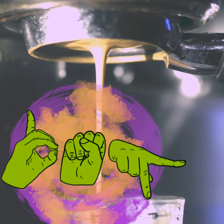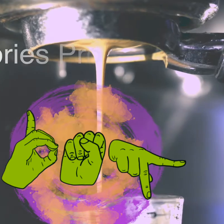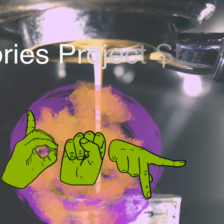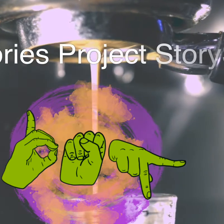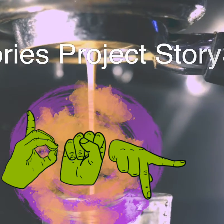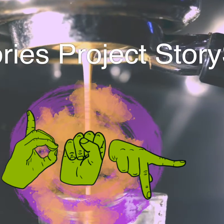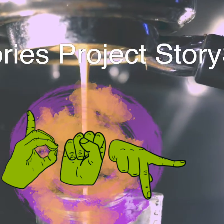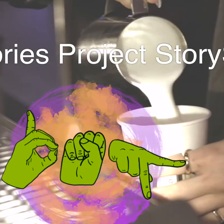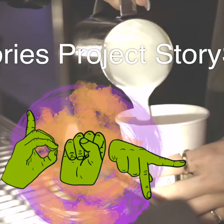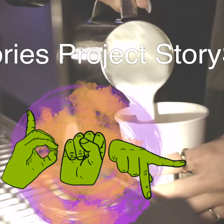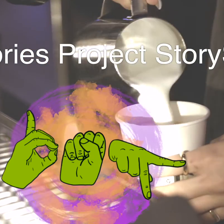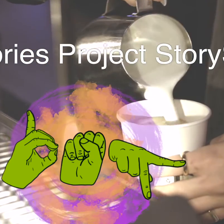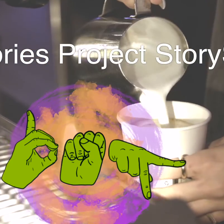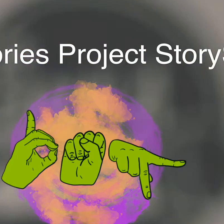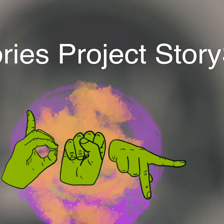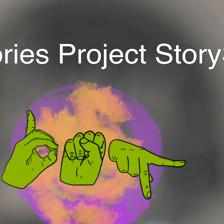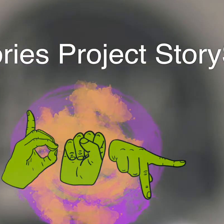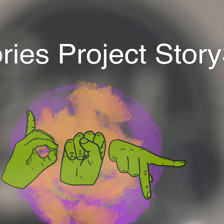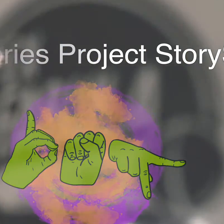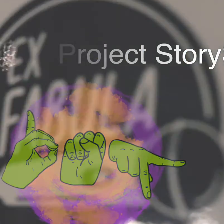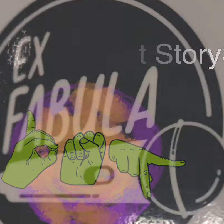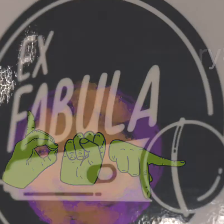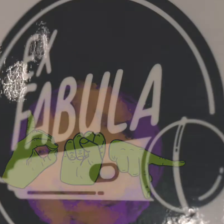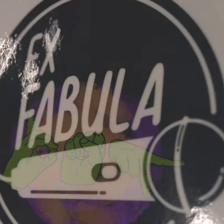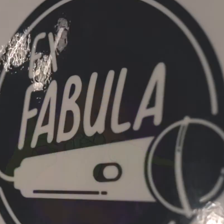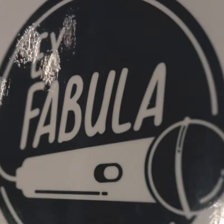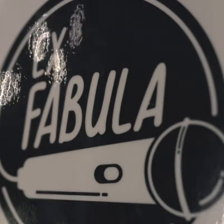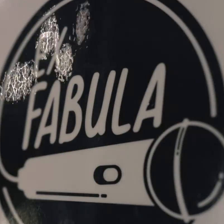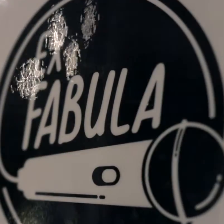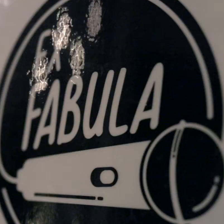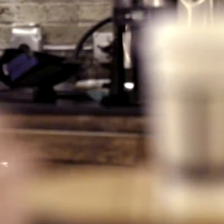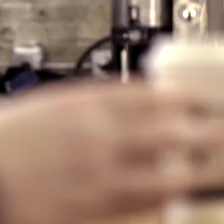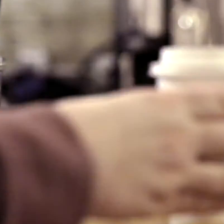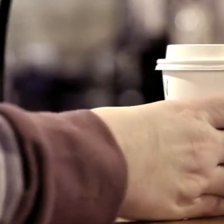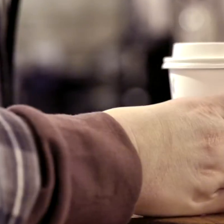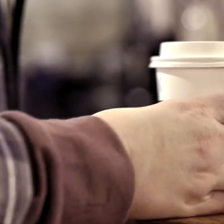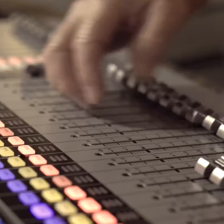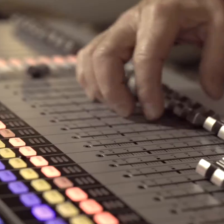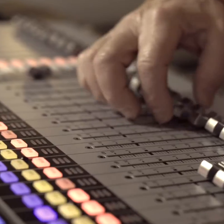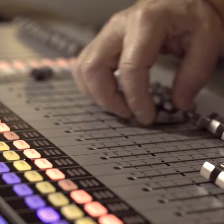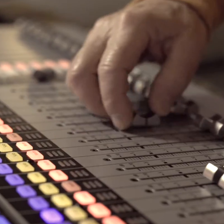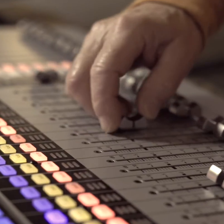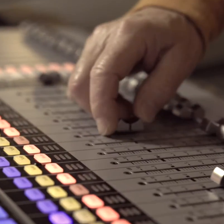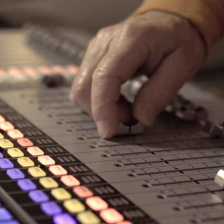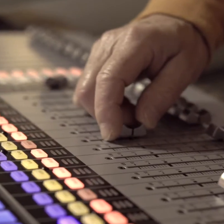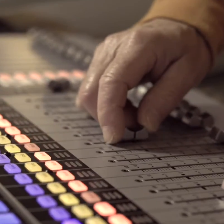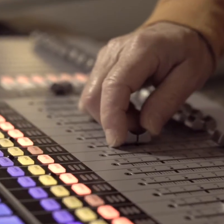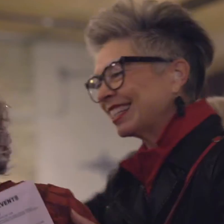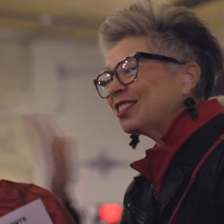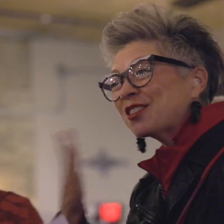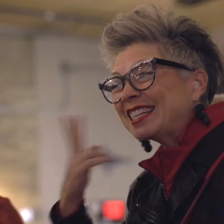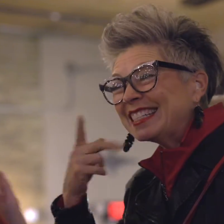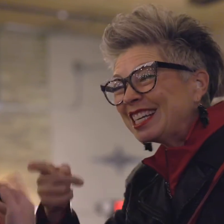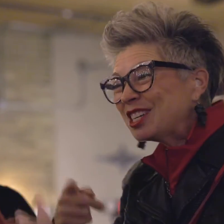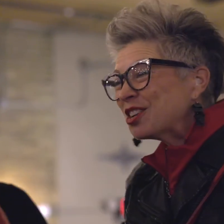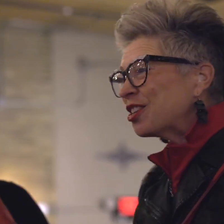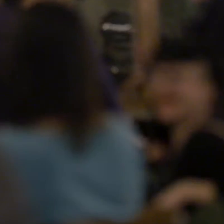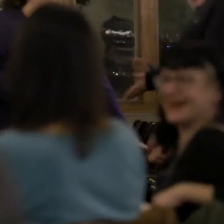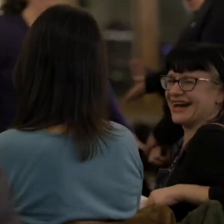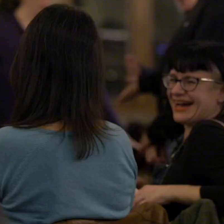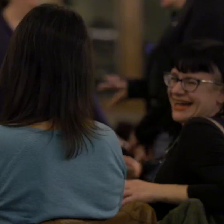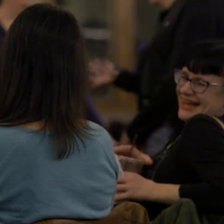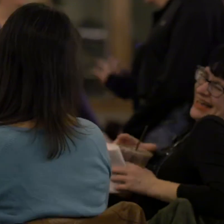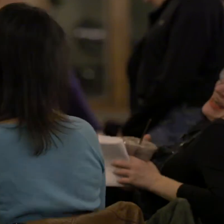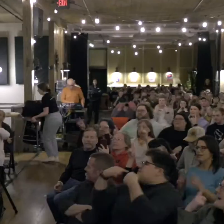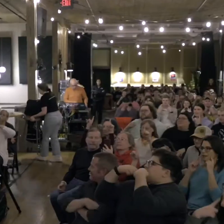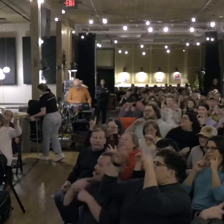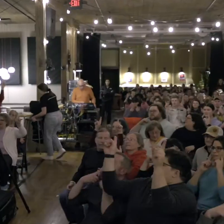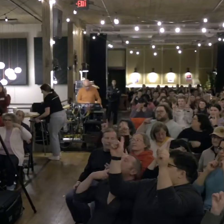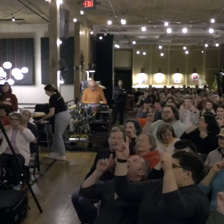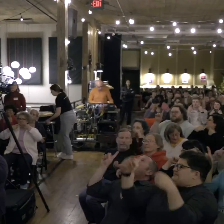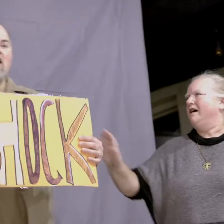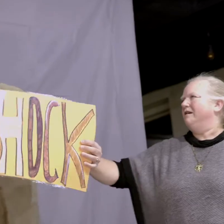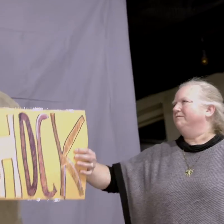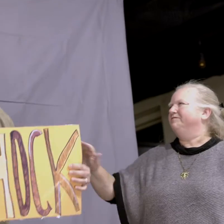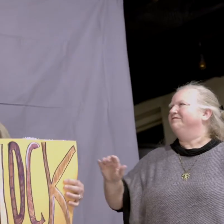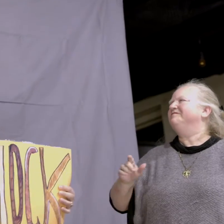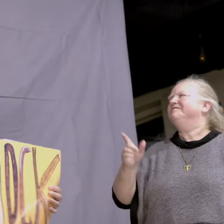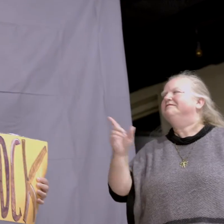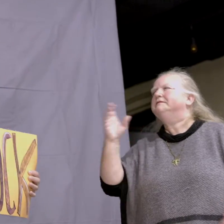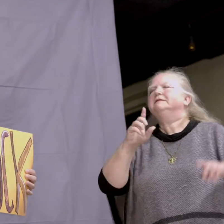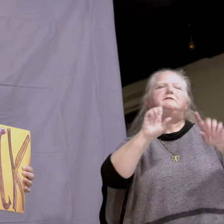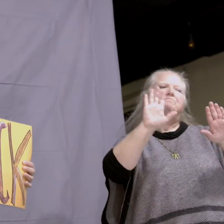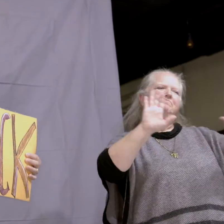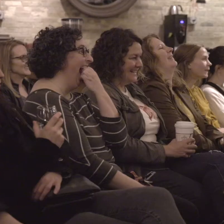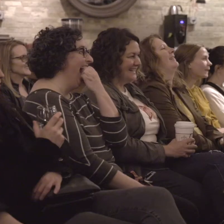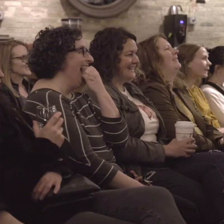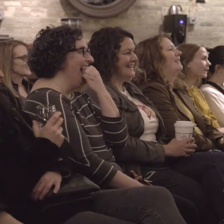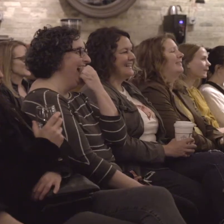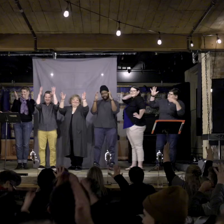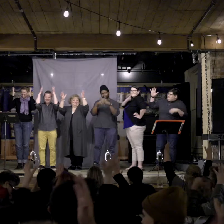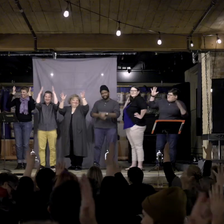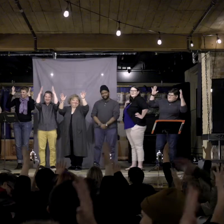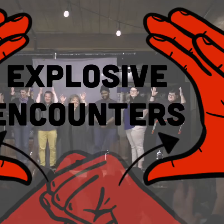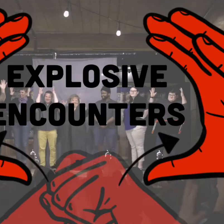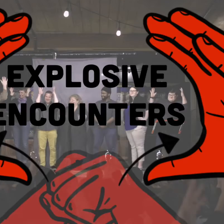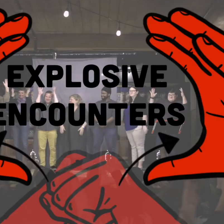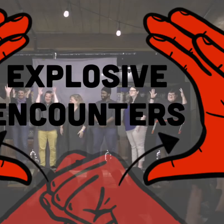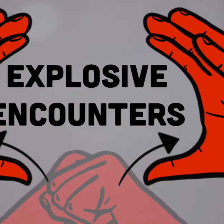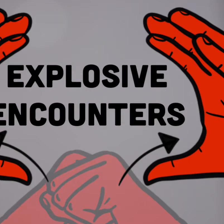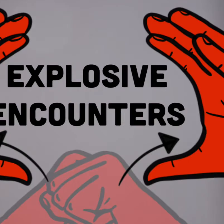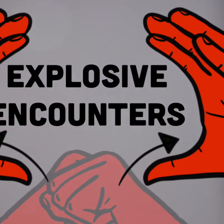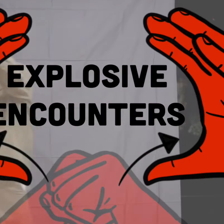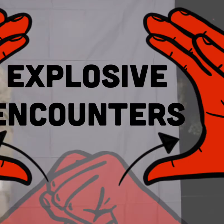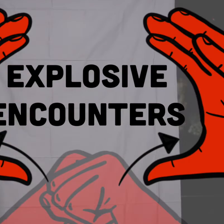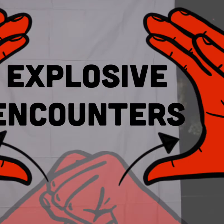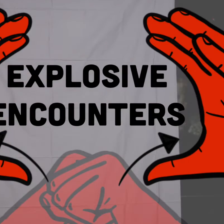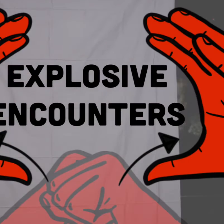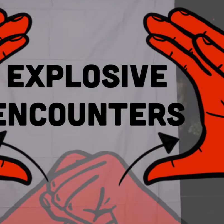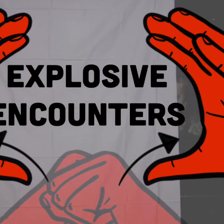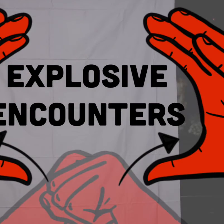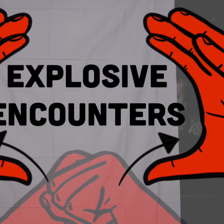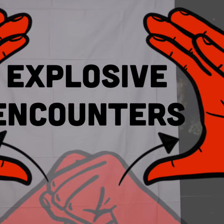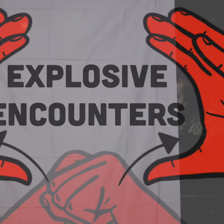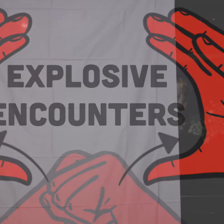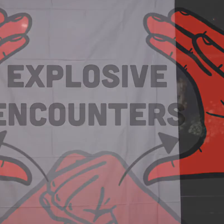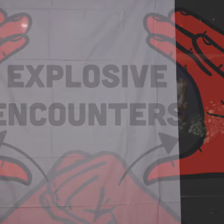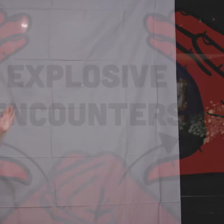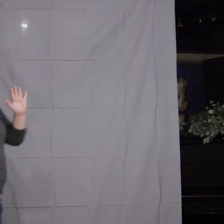{music playing}